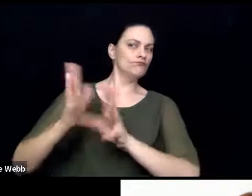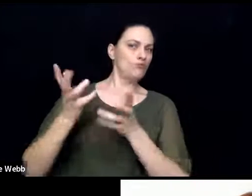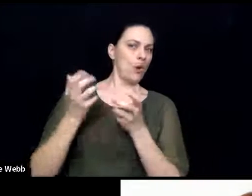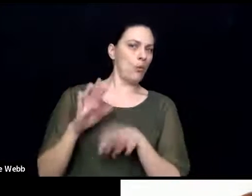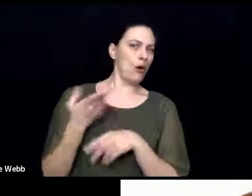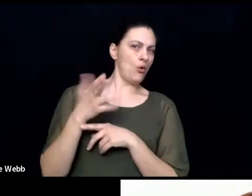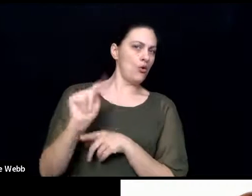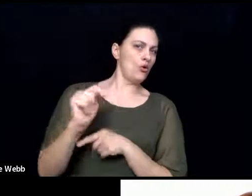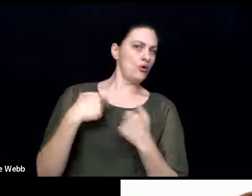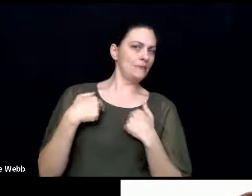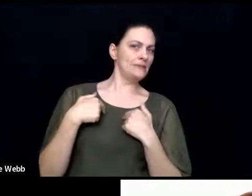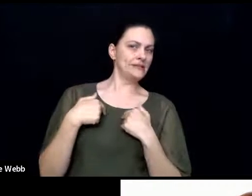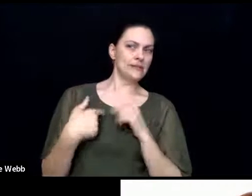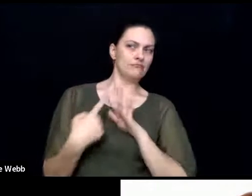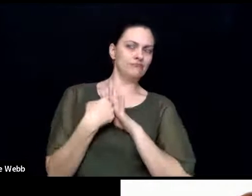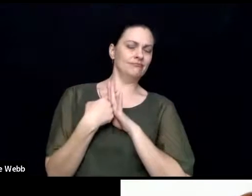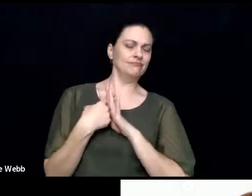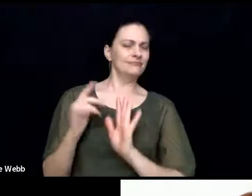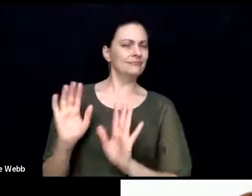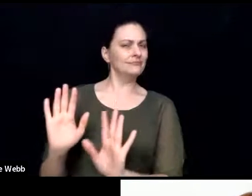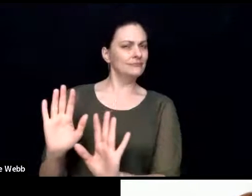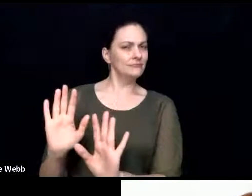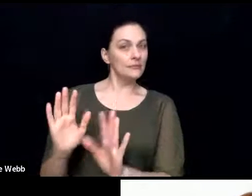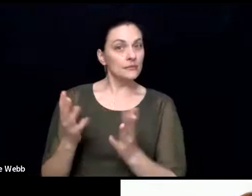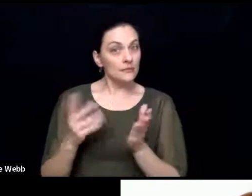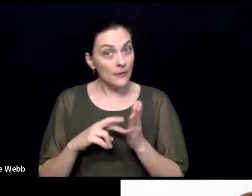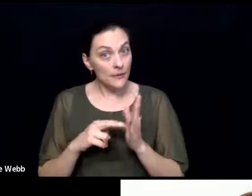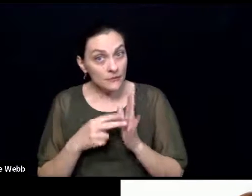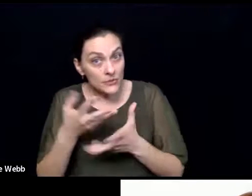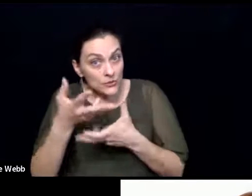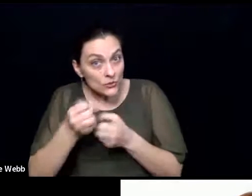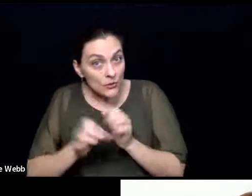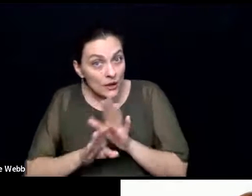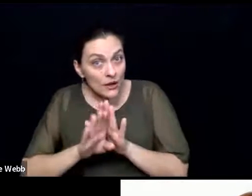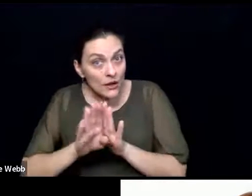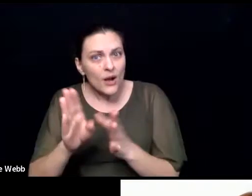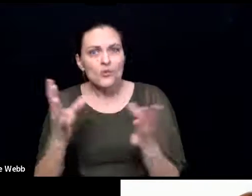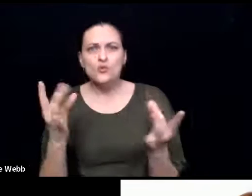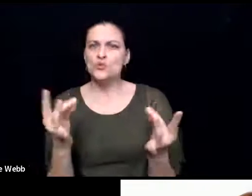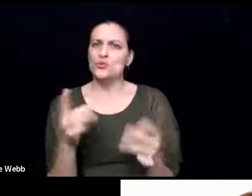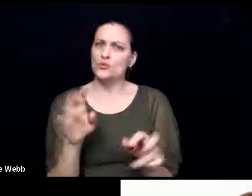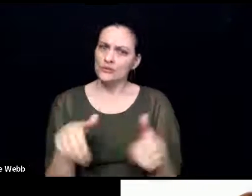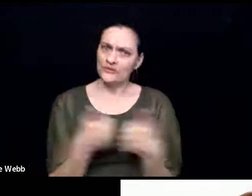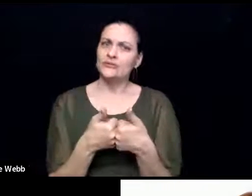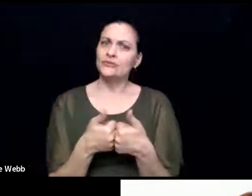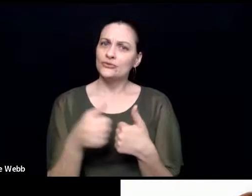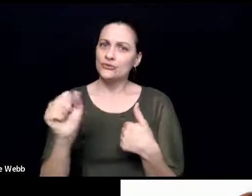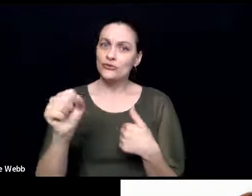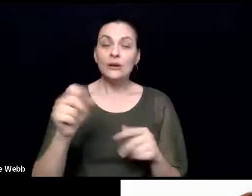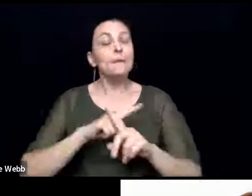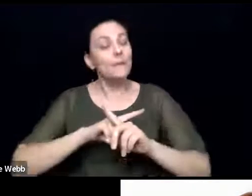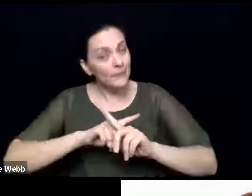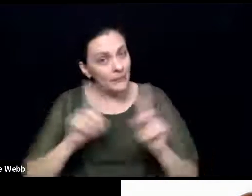we really need to develop that sense of yes, you can trust. The trust factor is